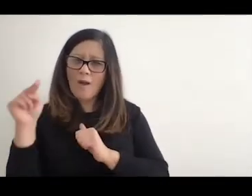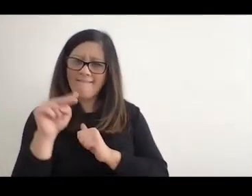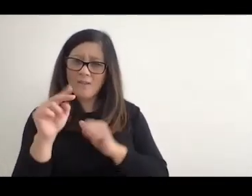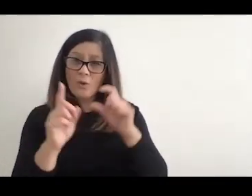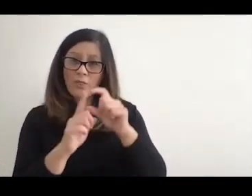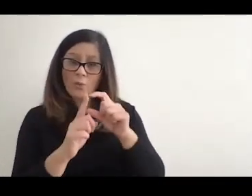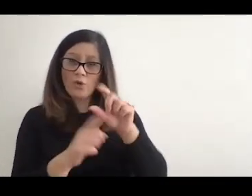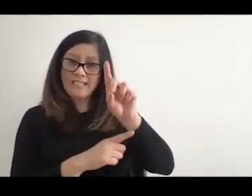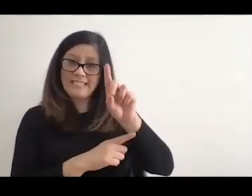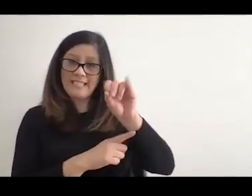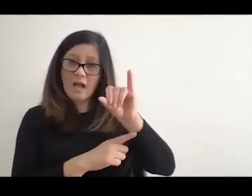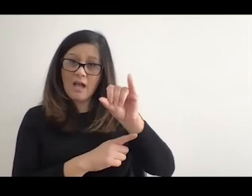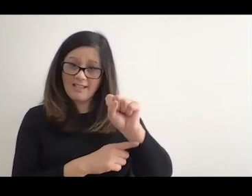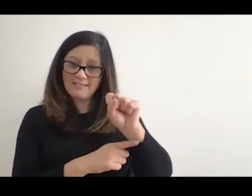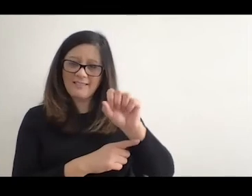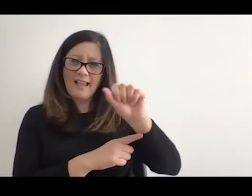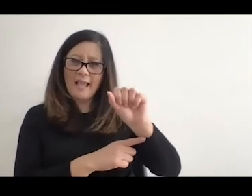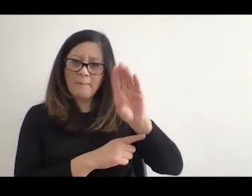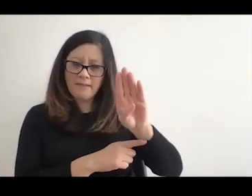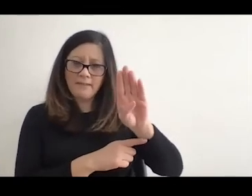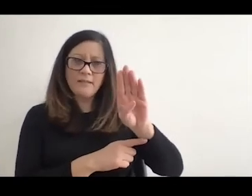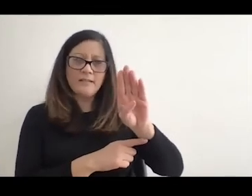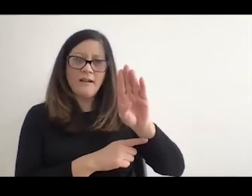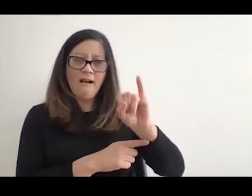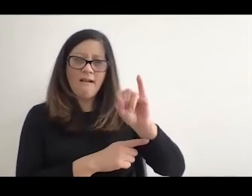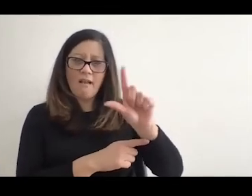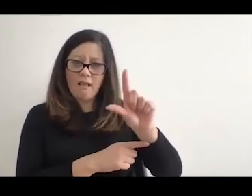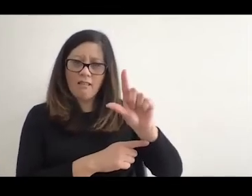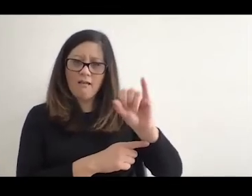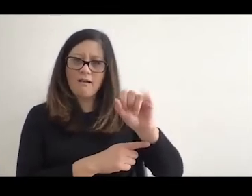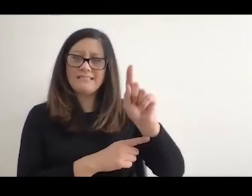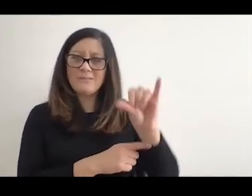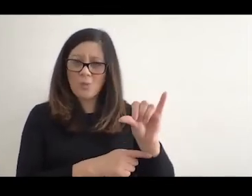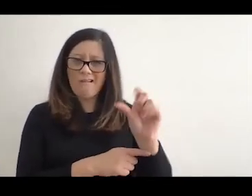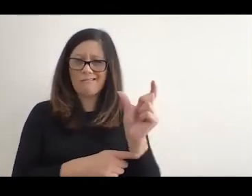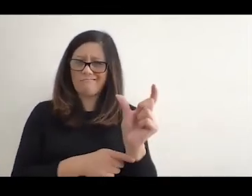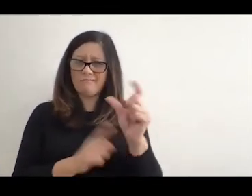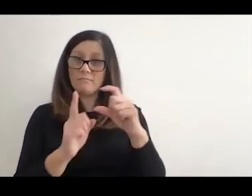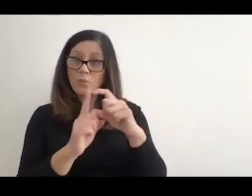the way that I view this word DISABILITY, disability.